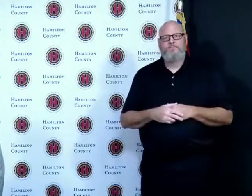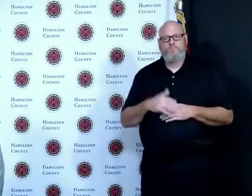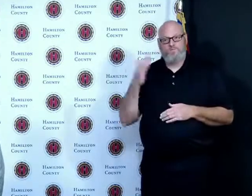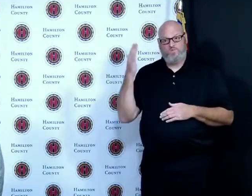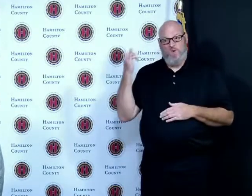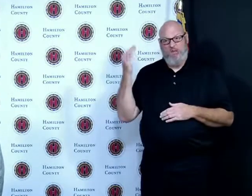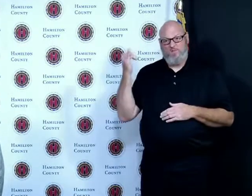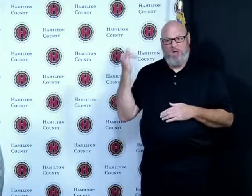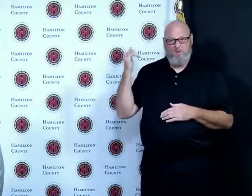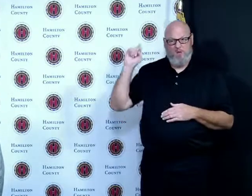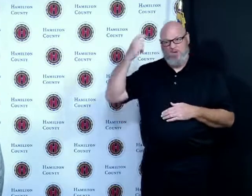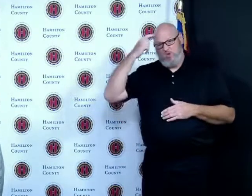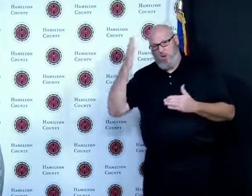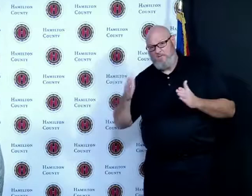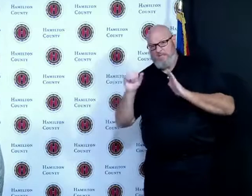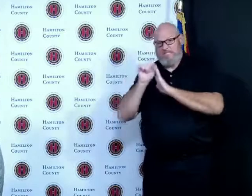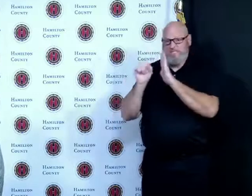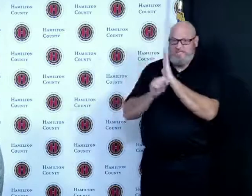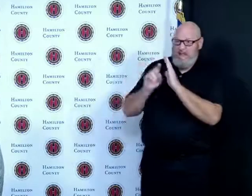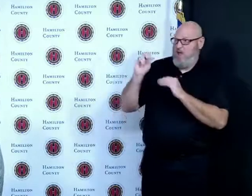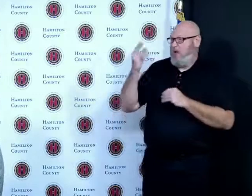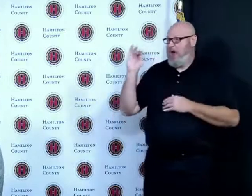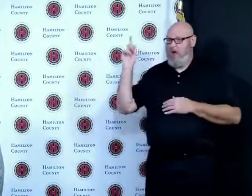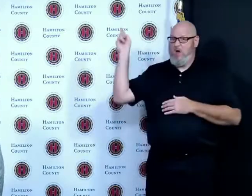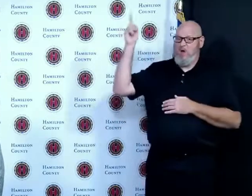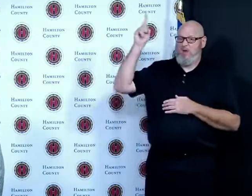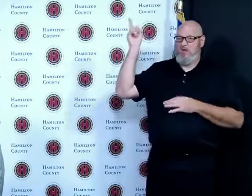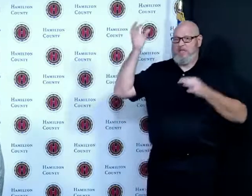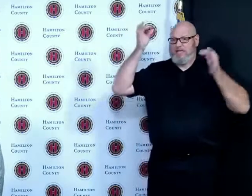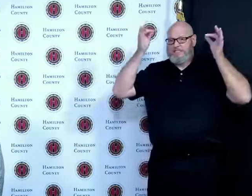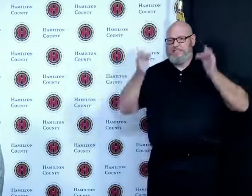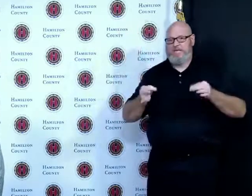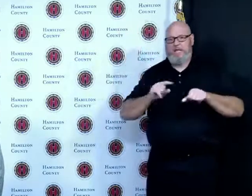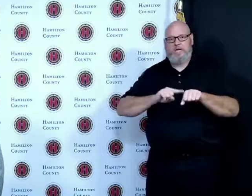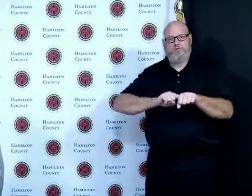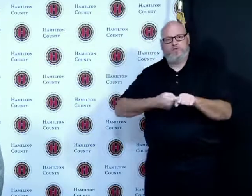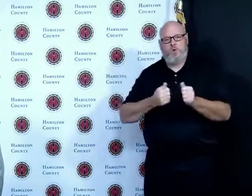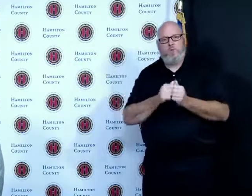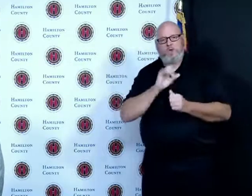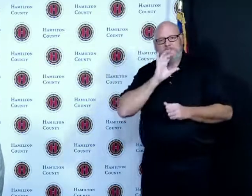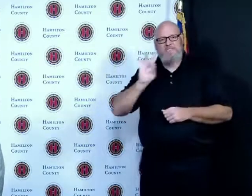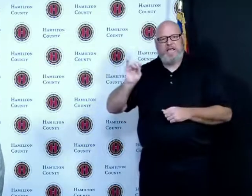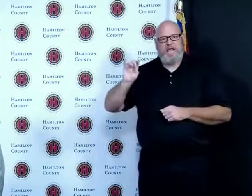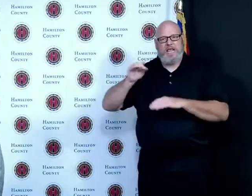and the state of Ohio decided to start at 80 and up and then 75 and up that was really based upon